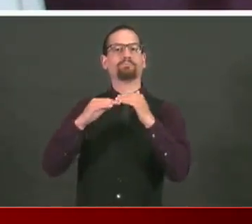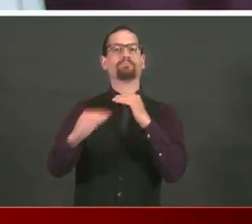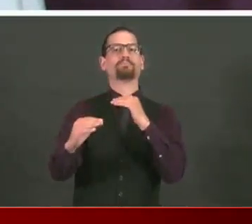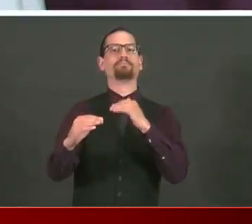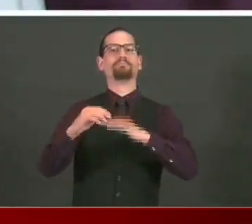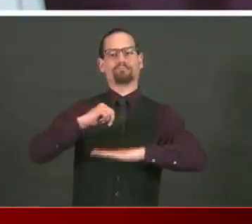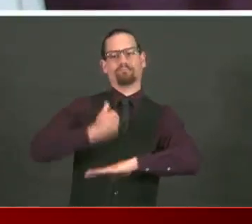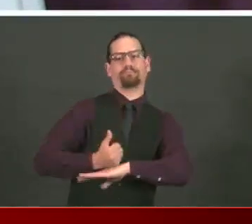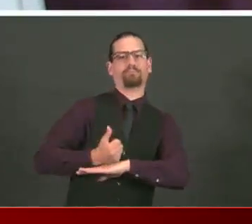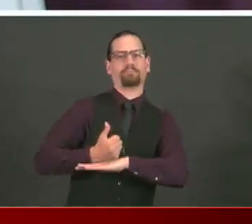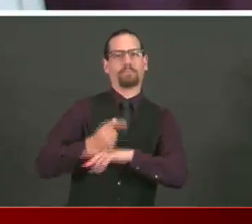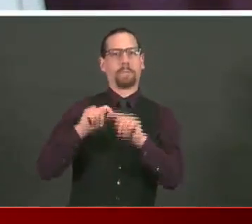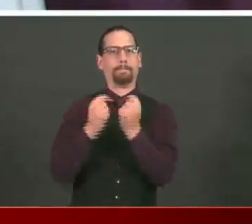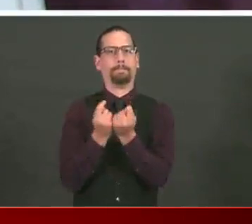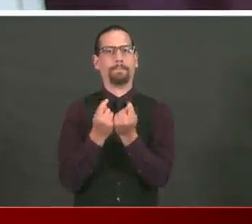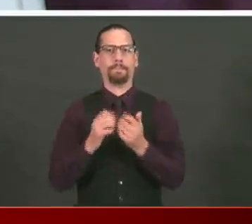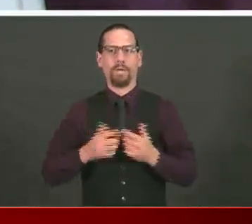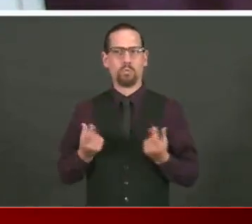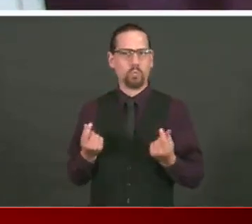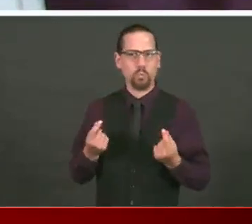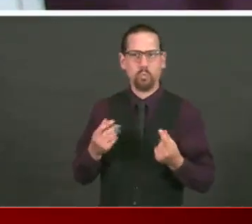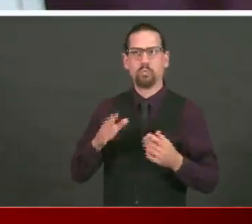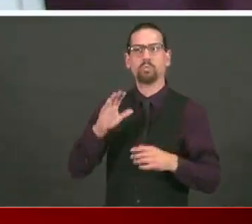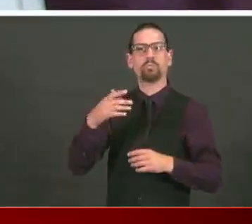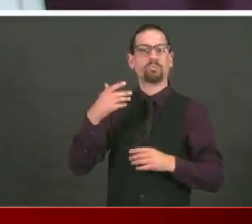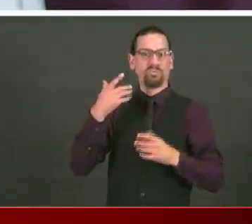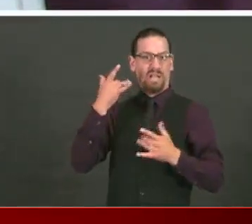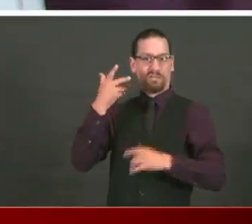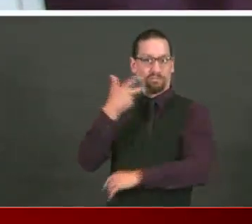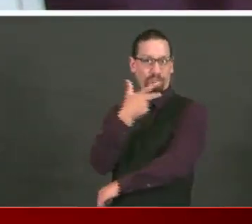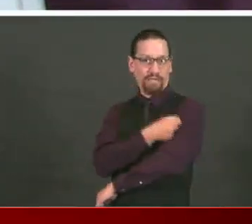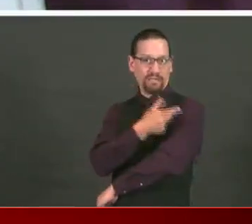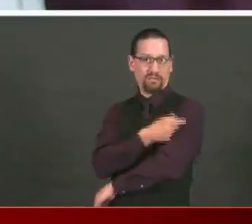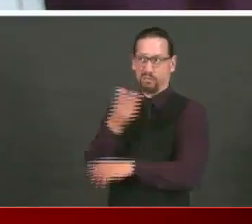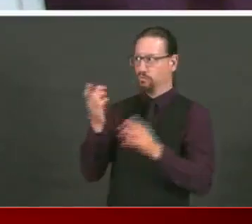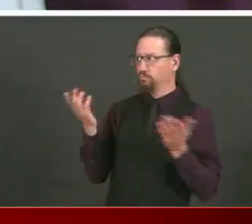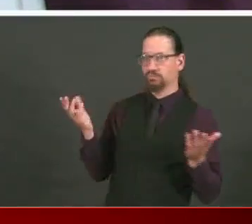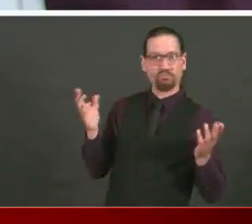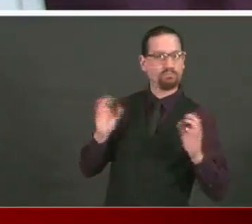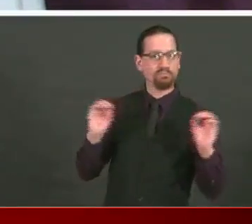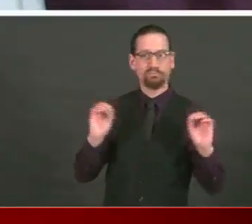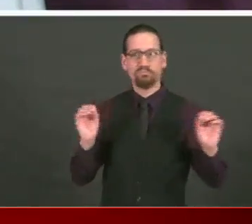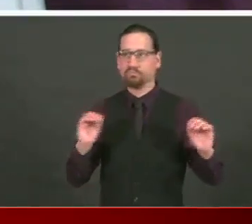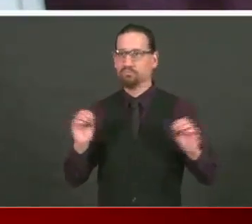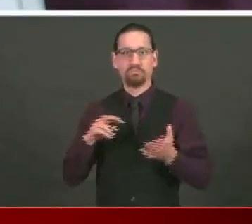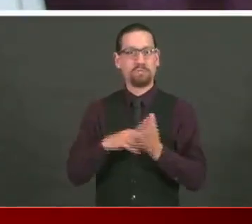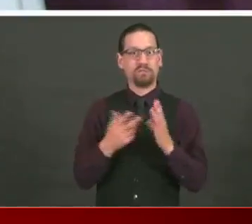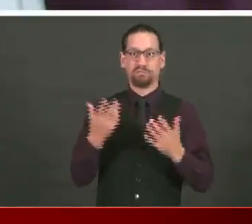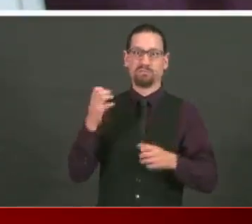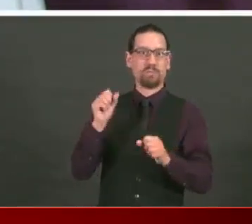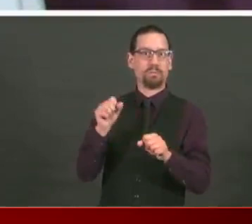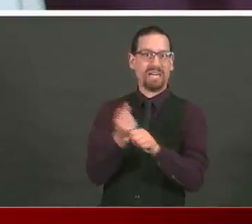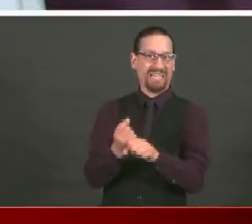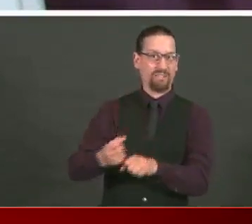THIS UNTIL THERE IS A WIDELY AVAILABLE VACCINE WHICH COULD EASILY BE A YEAR OR MORE. A YEAR FROM NOW WE ARE STILL